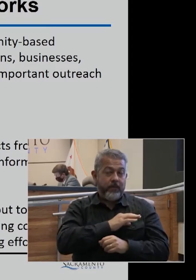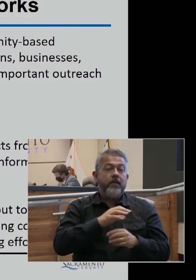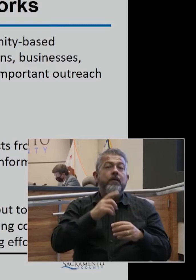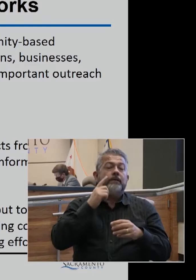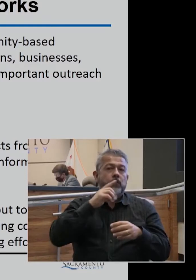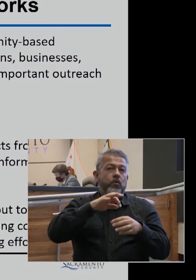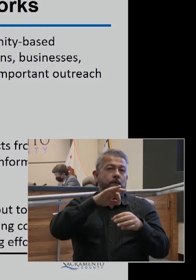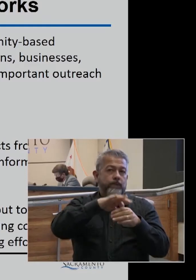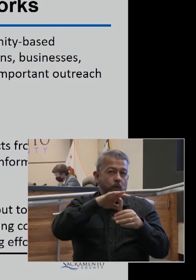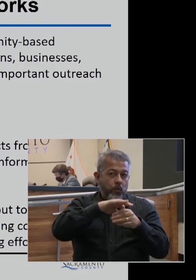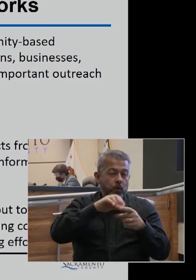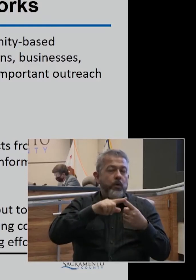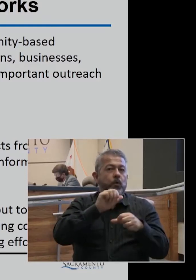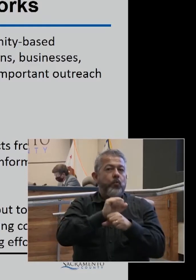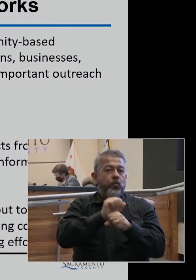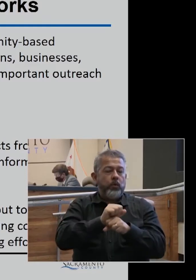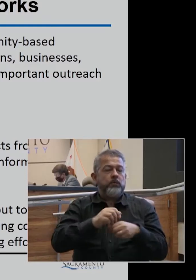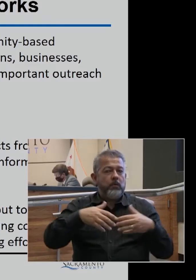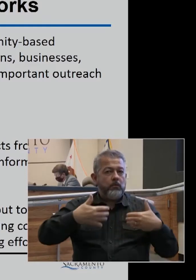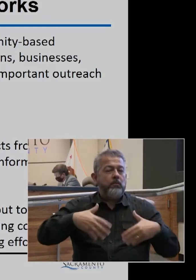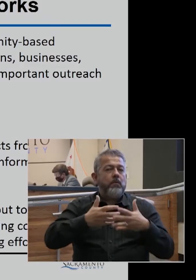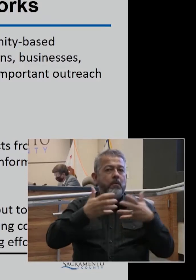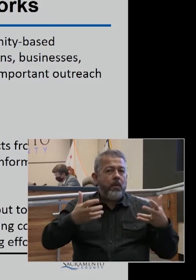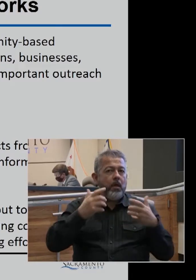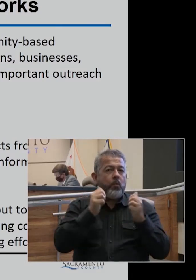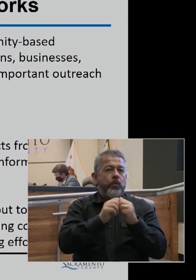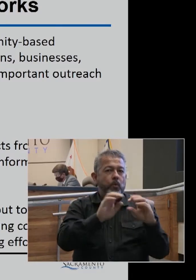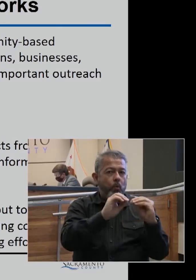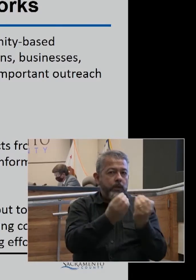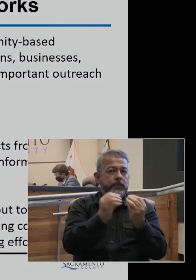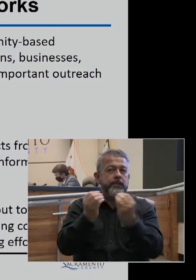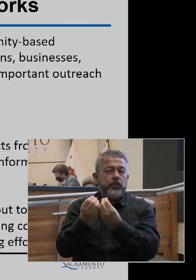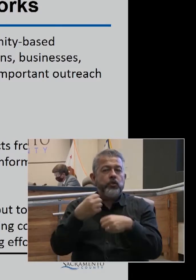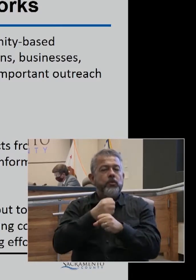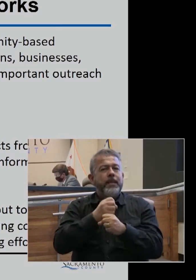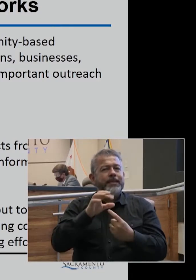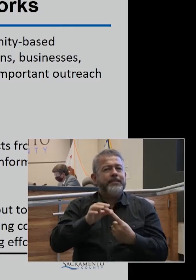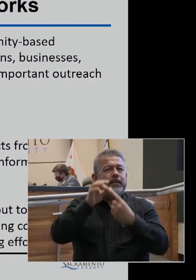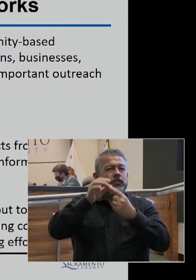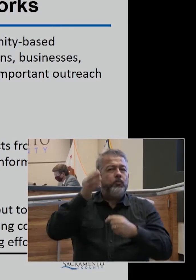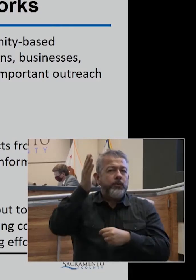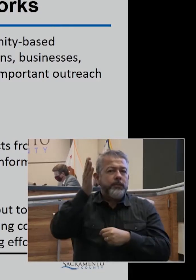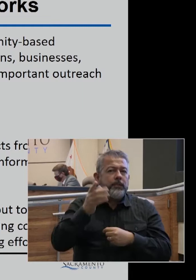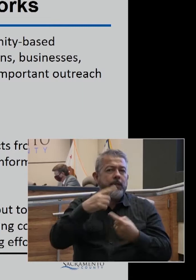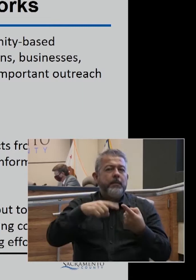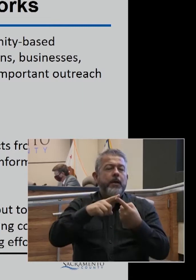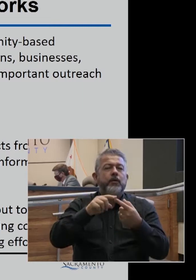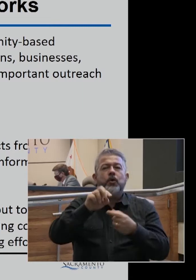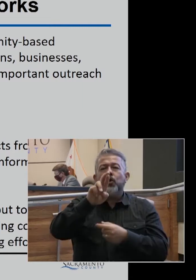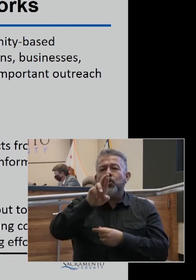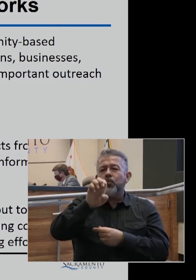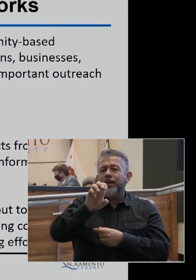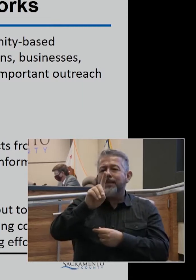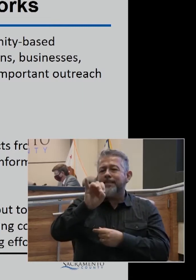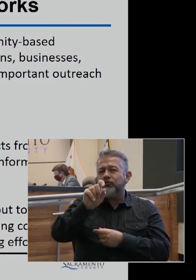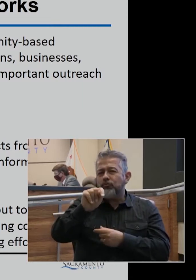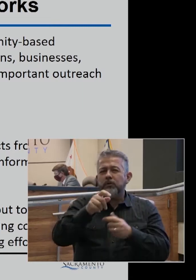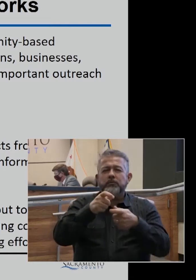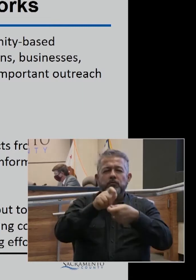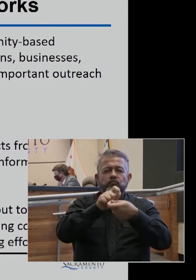AND OUR WONDERFUL STAFF WORKED WITH THESE ORGANIZATIONS TO MAKE WITH THESE ORGANIZATIONS TO MAKE A SPECIAL PRESENTATION ABOUT A SPECIAL PRESENTATION ABOUT REDISTRICTING AND PARTICIPATE IN REDISTRICTING AND PARTICIPATE IN EXISTING MEETINGS TO TALK ABOUT